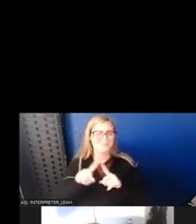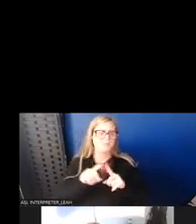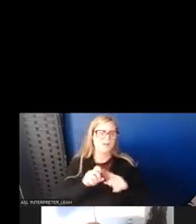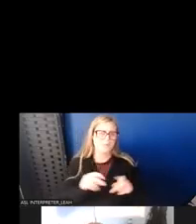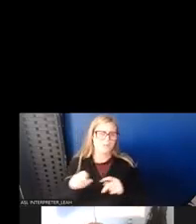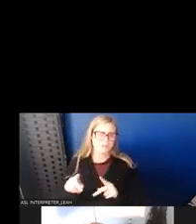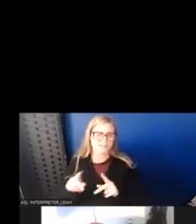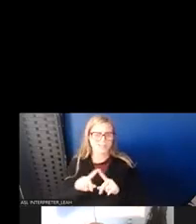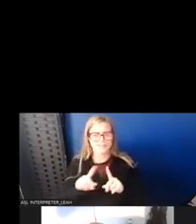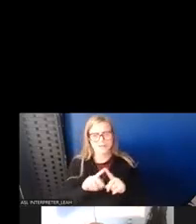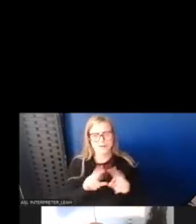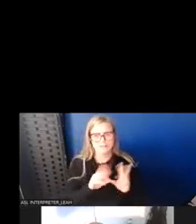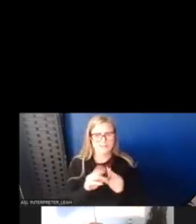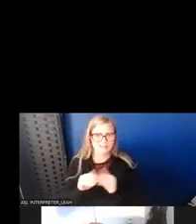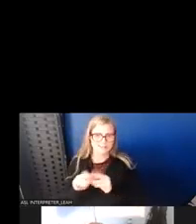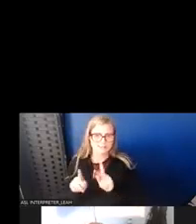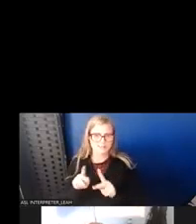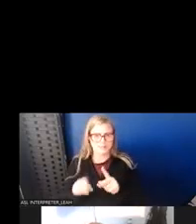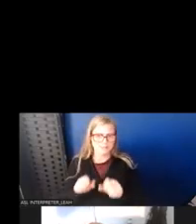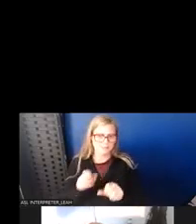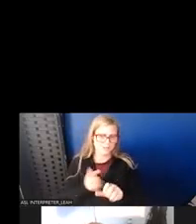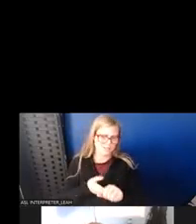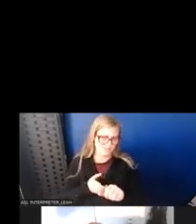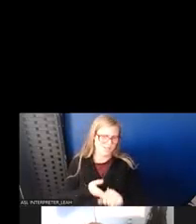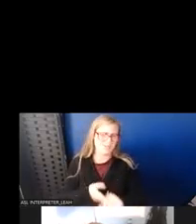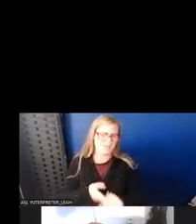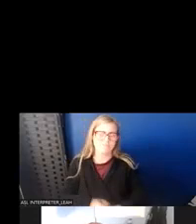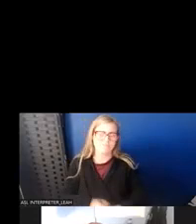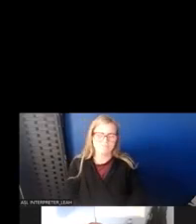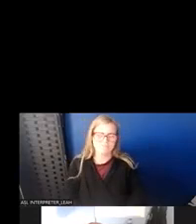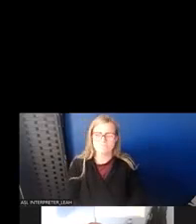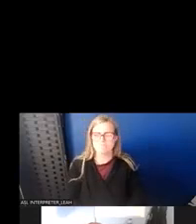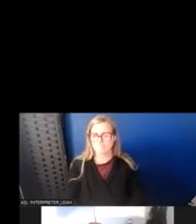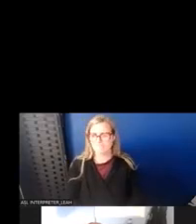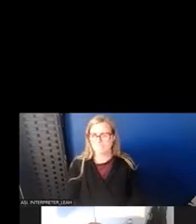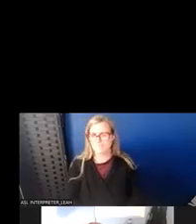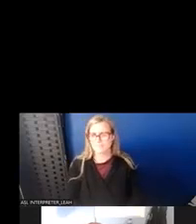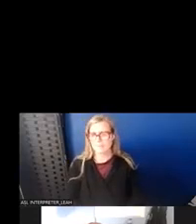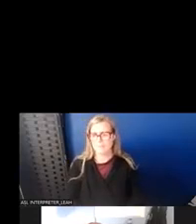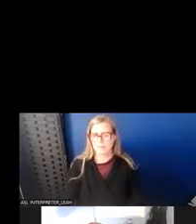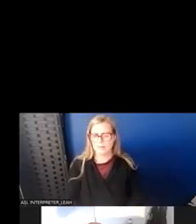different ways.